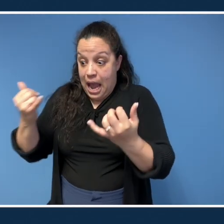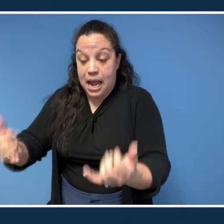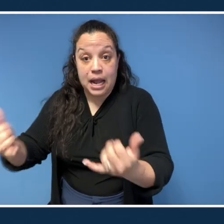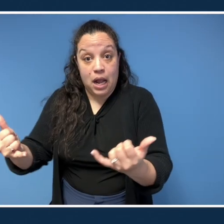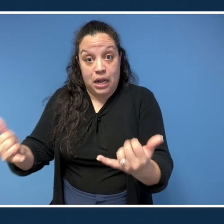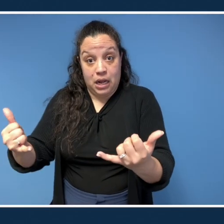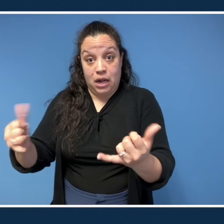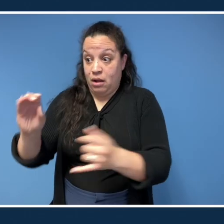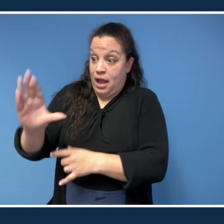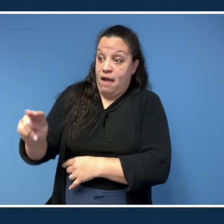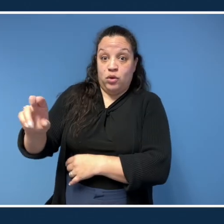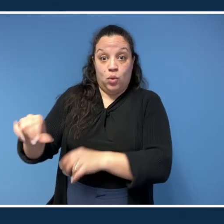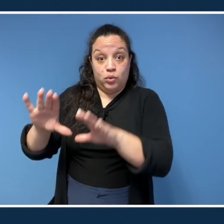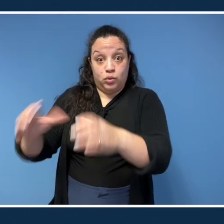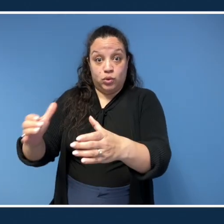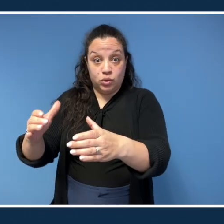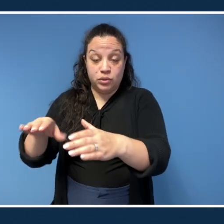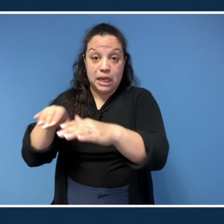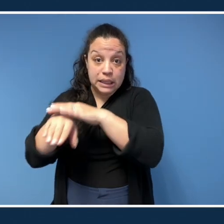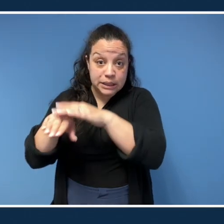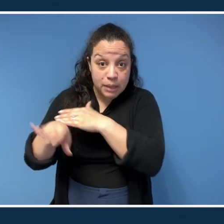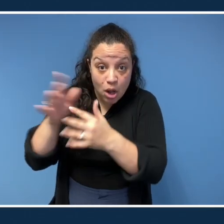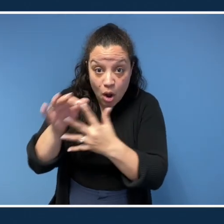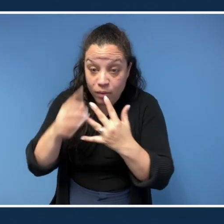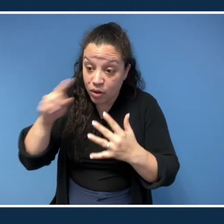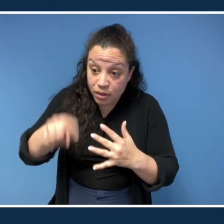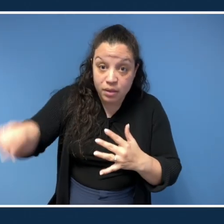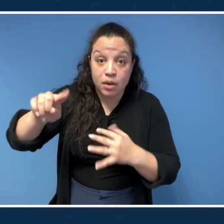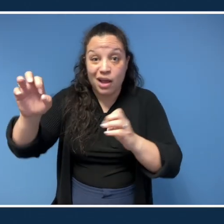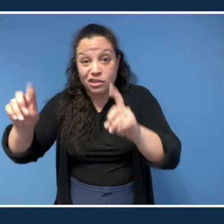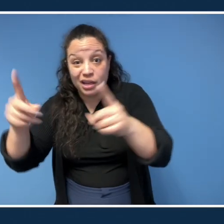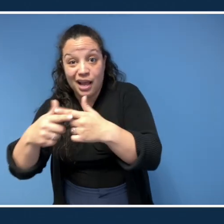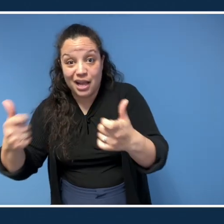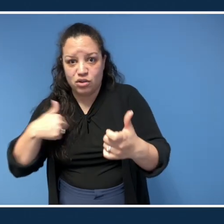the current African Nova Scotian accessibility and options for education in that sense.